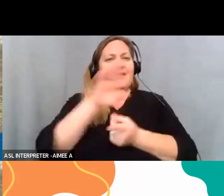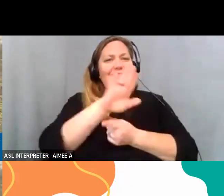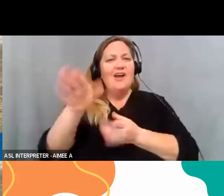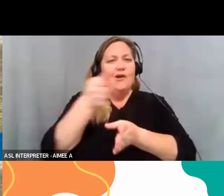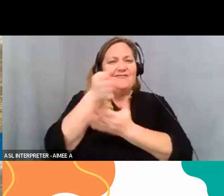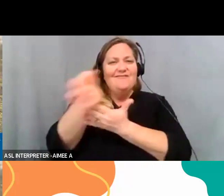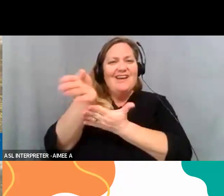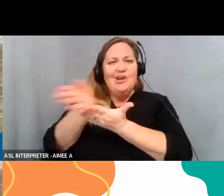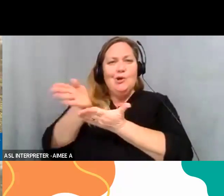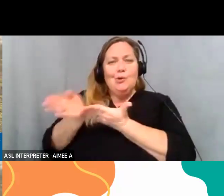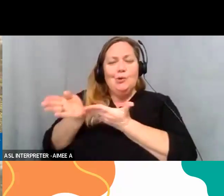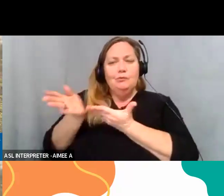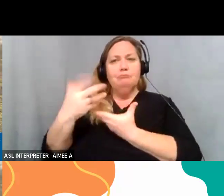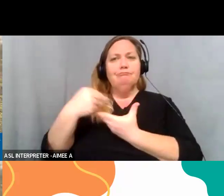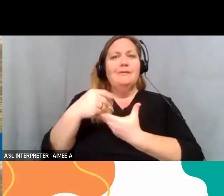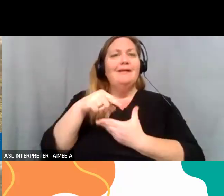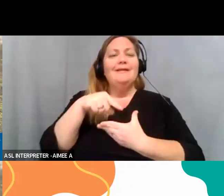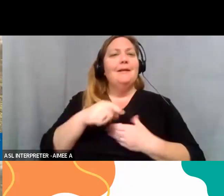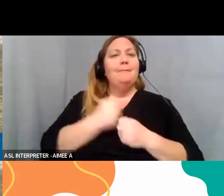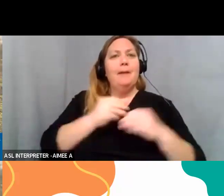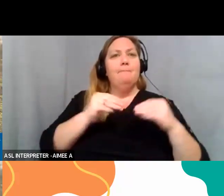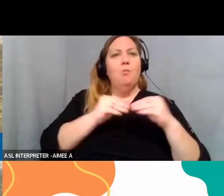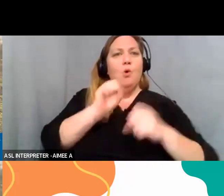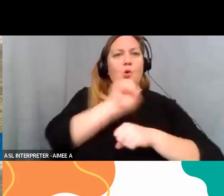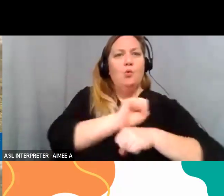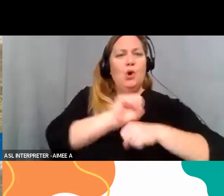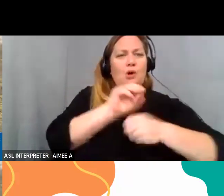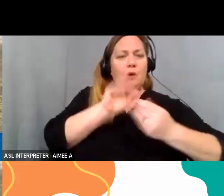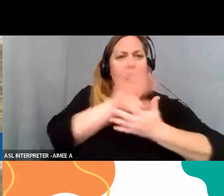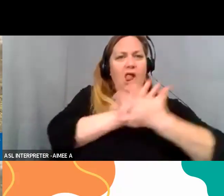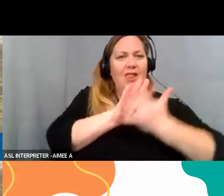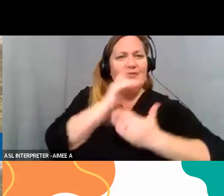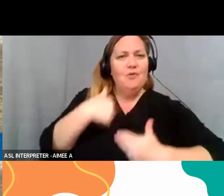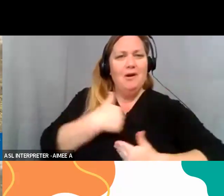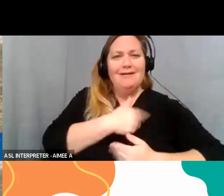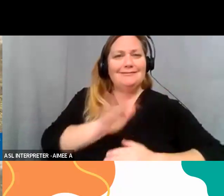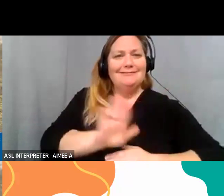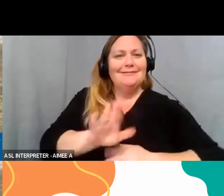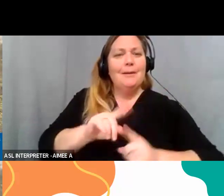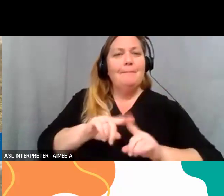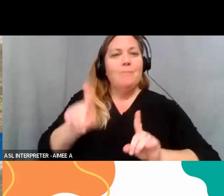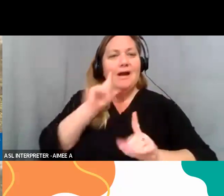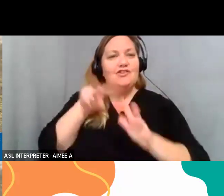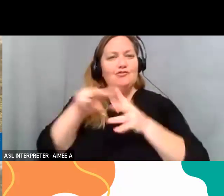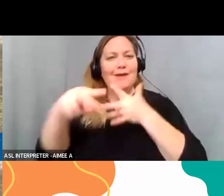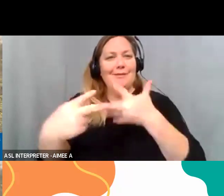that doesn't create more work for us, but also is transparent in the way we're spending public